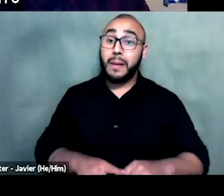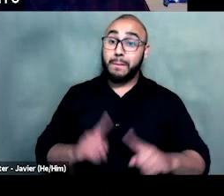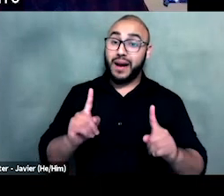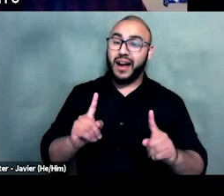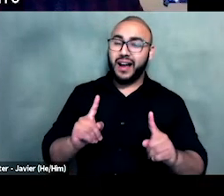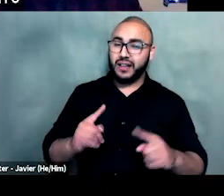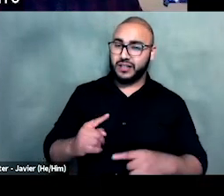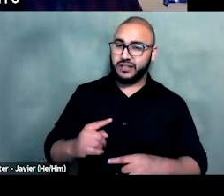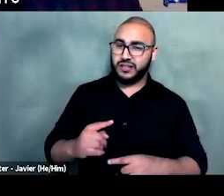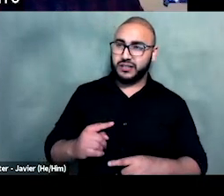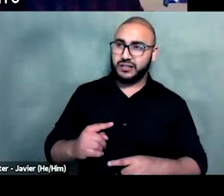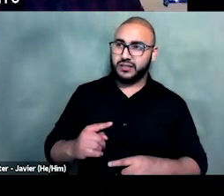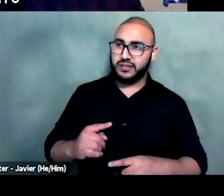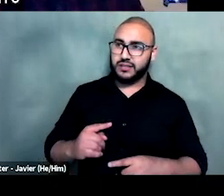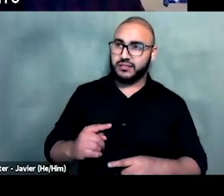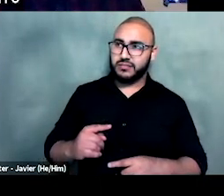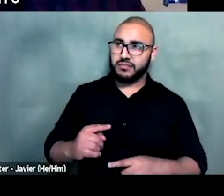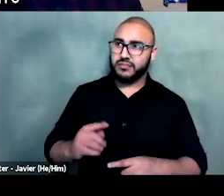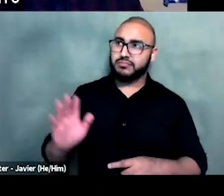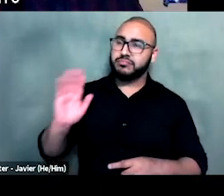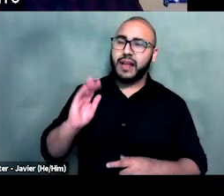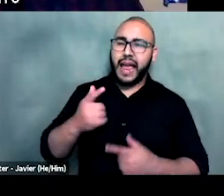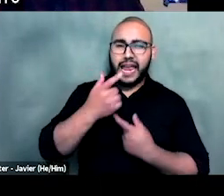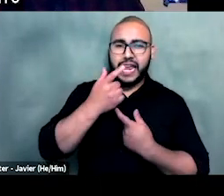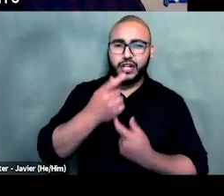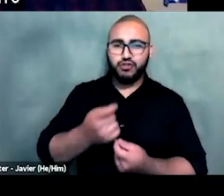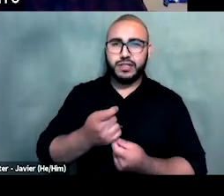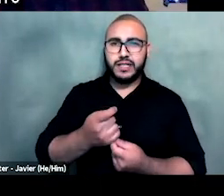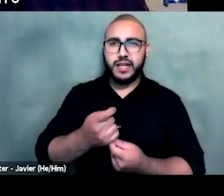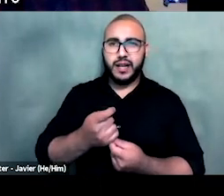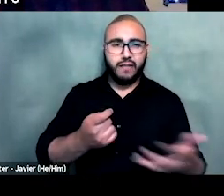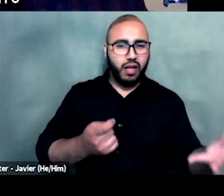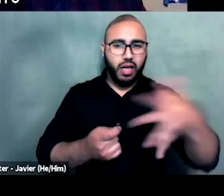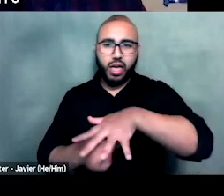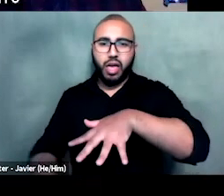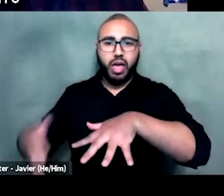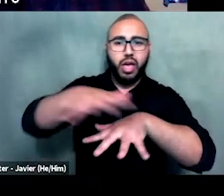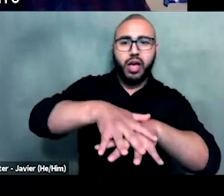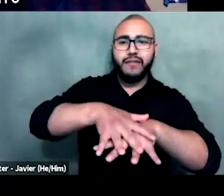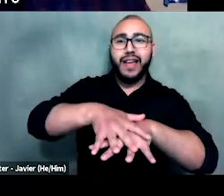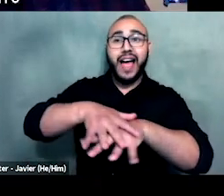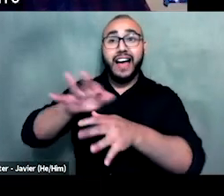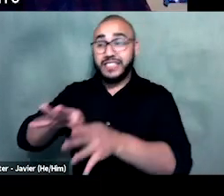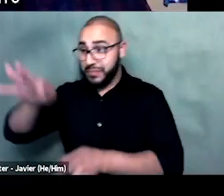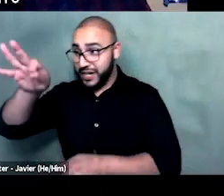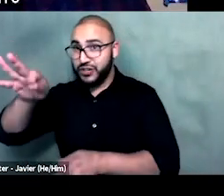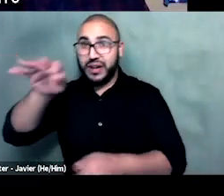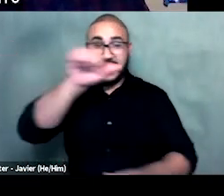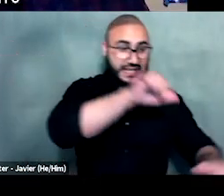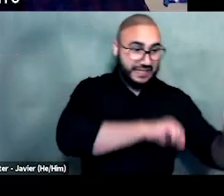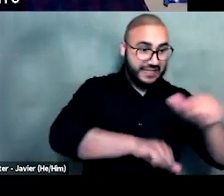interesting entanglement of spiritualism and science. There weren't really wasn't a